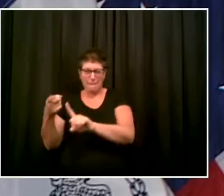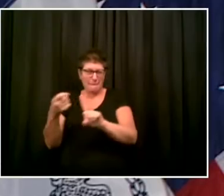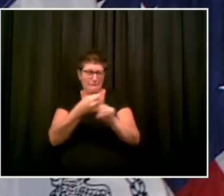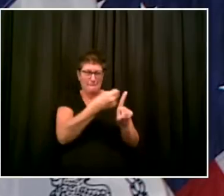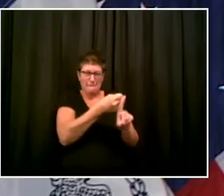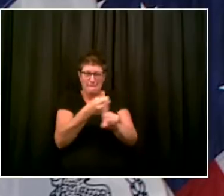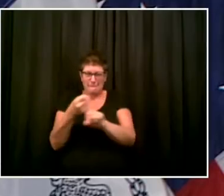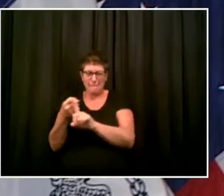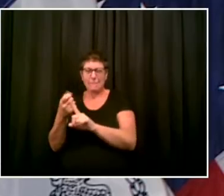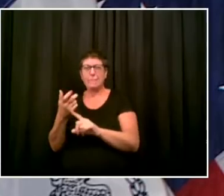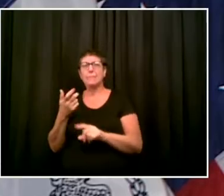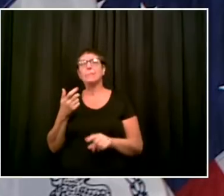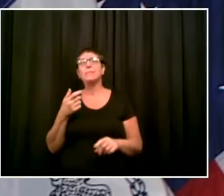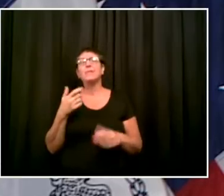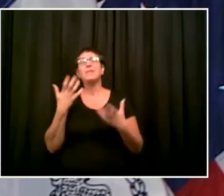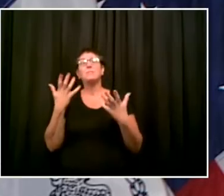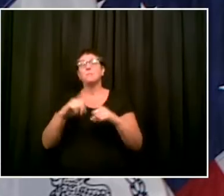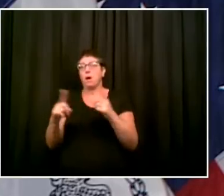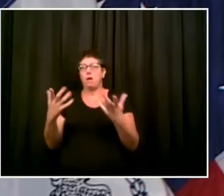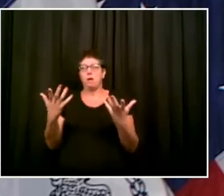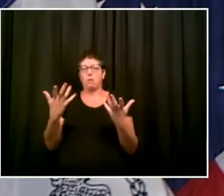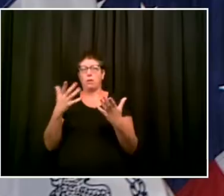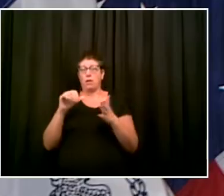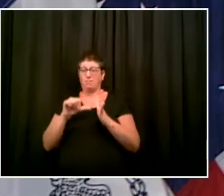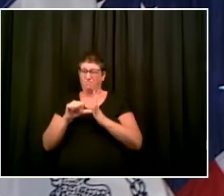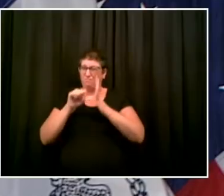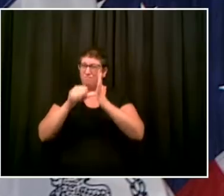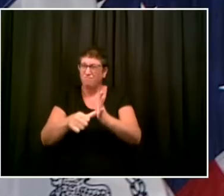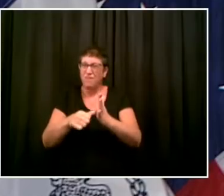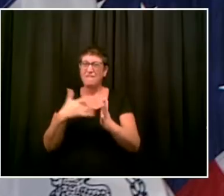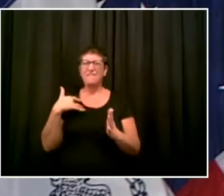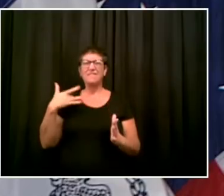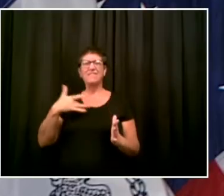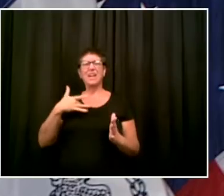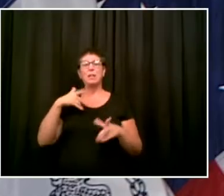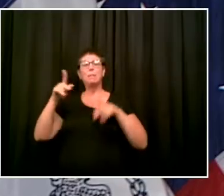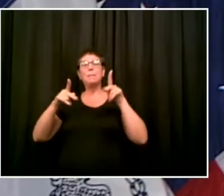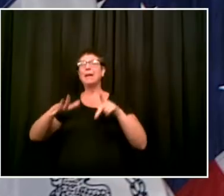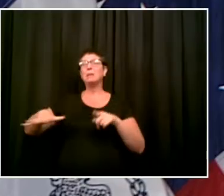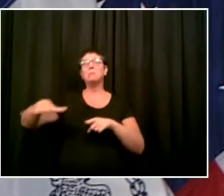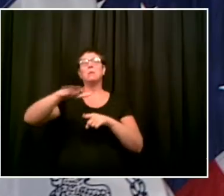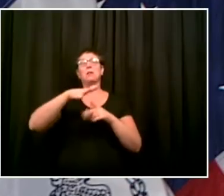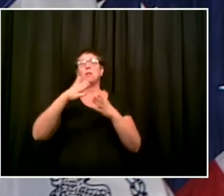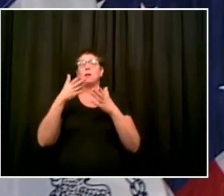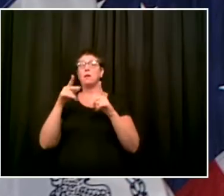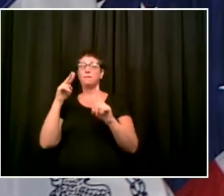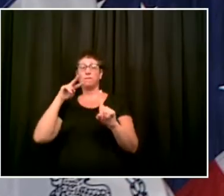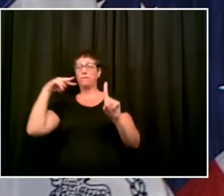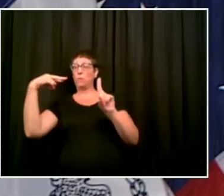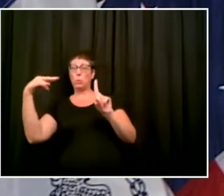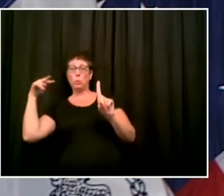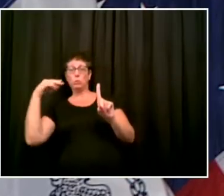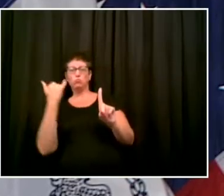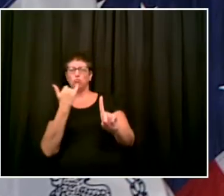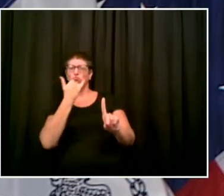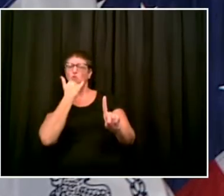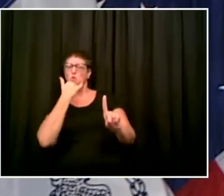THE FAMILY IS ONE OF THE MOST PAINFUL THINGS I HAVE EXPERIENCED IN A LONG TIME, COMMUNITIES ARE FEELING IT DEEPLY. I WANT TO AGAIN, DON'T THINK TH E